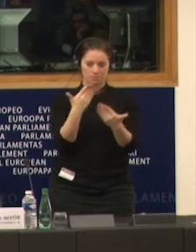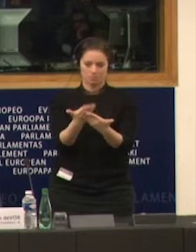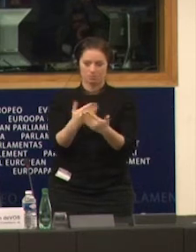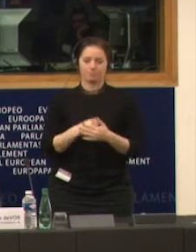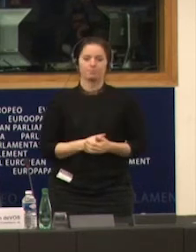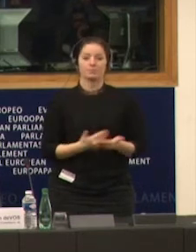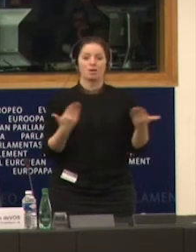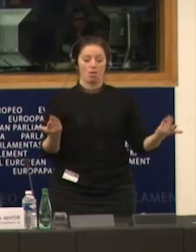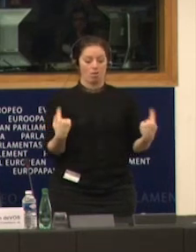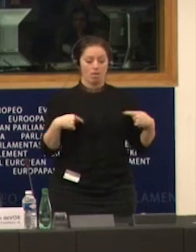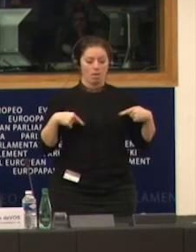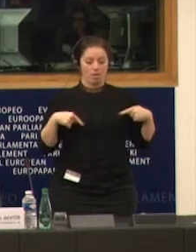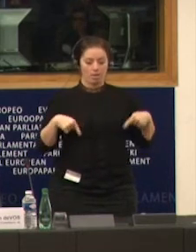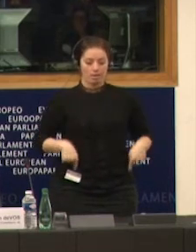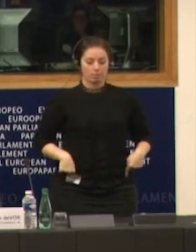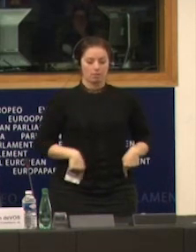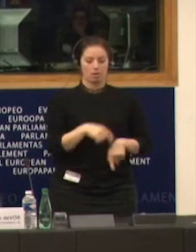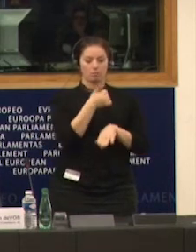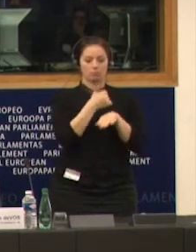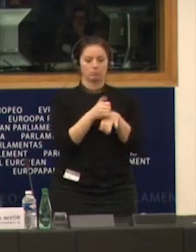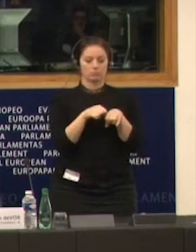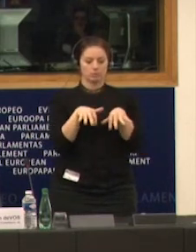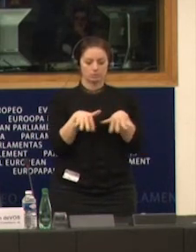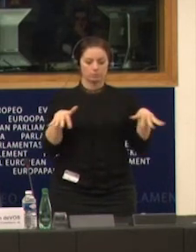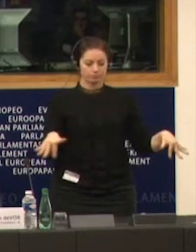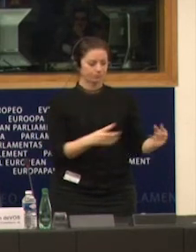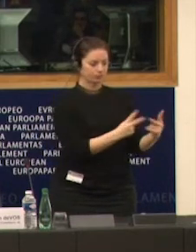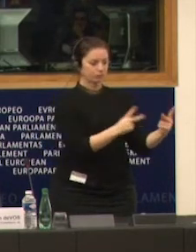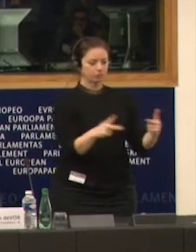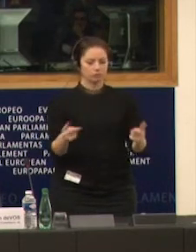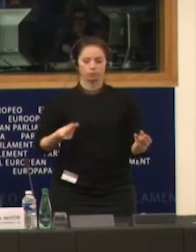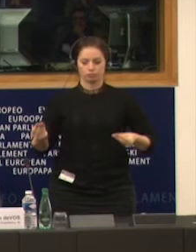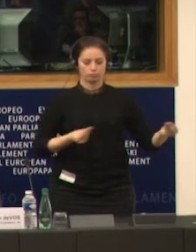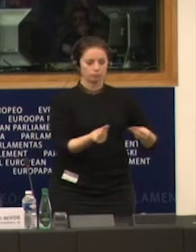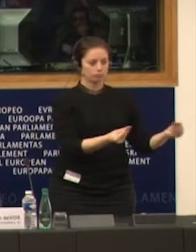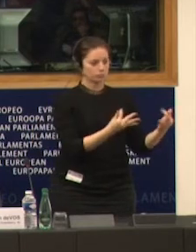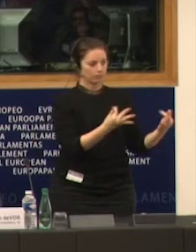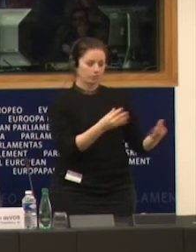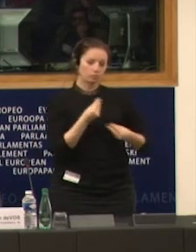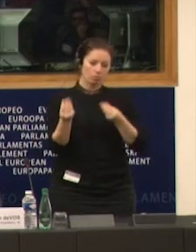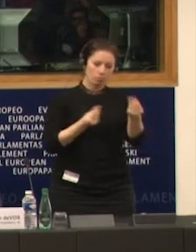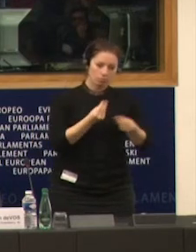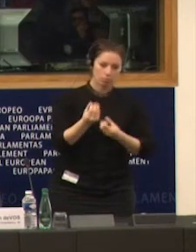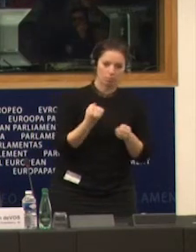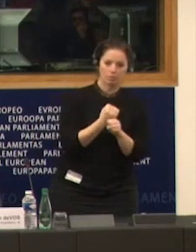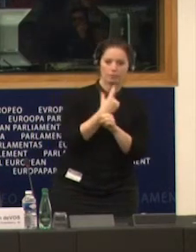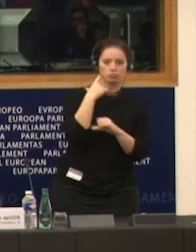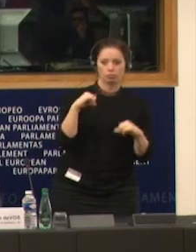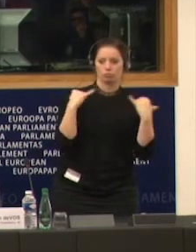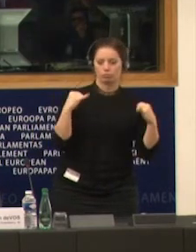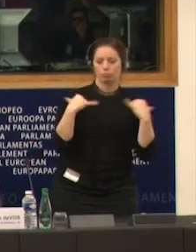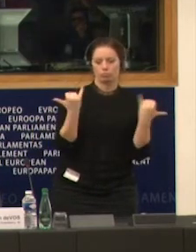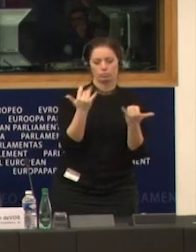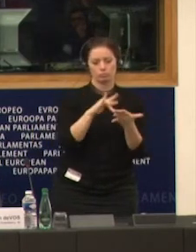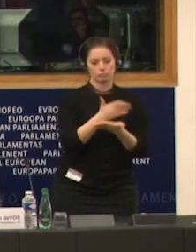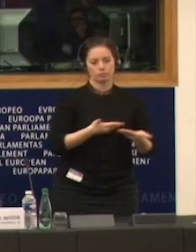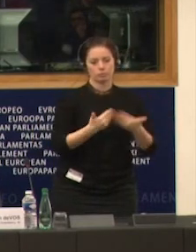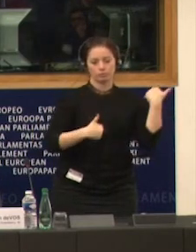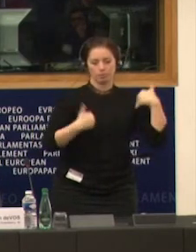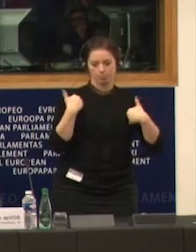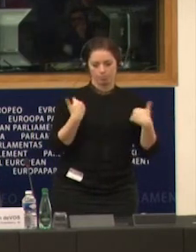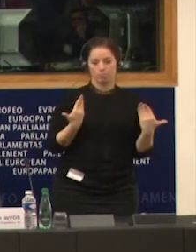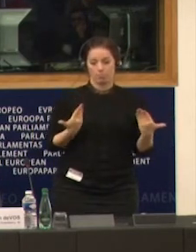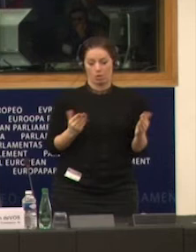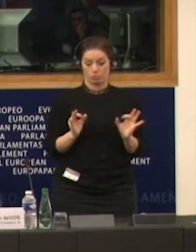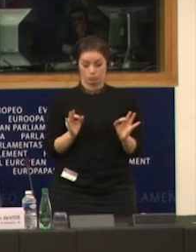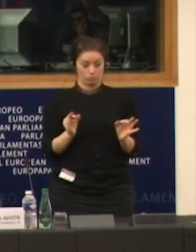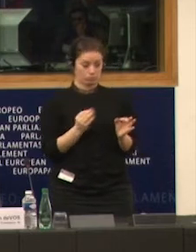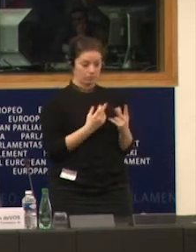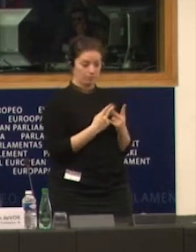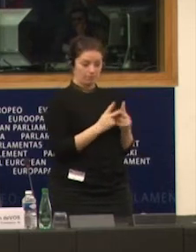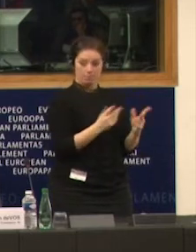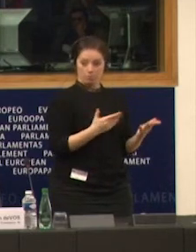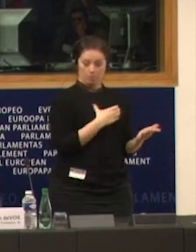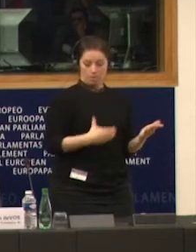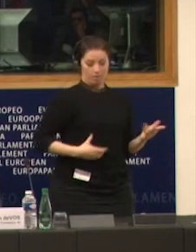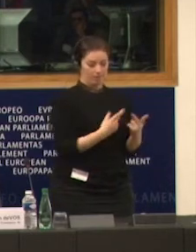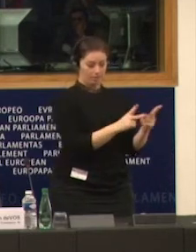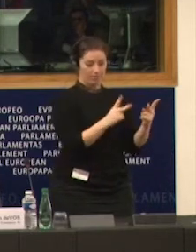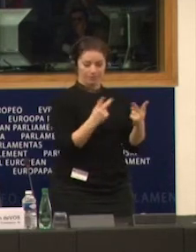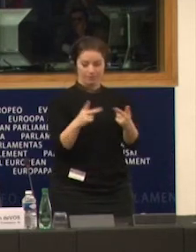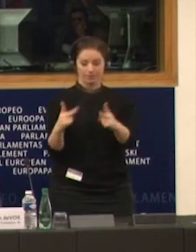Municipalities will become responsible. And that's quite a change. But not only be responsible for education, training,